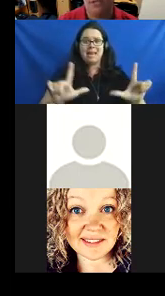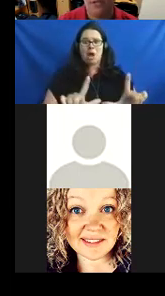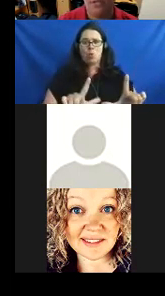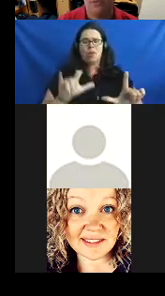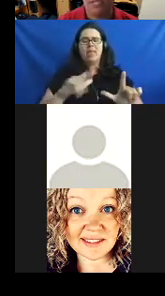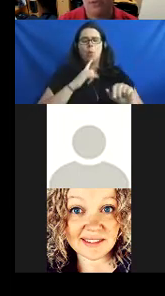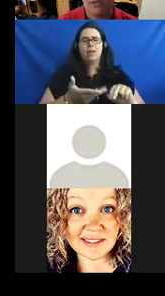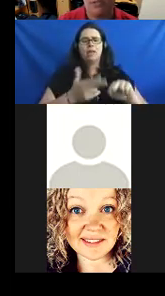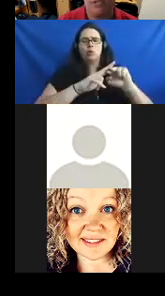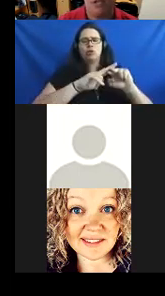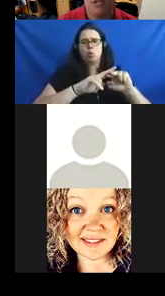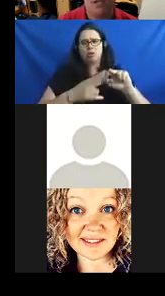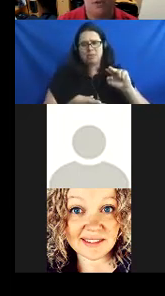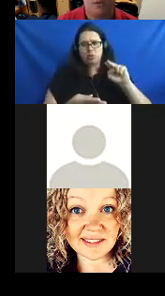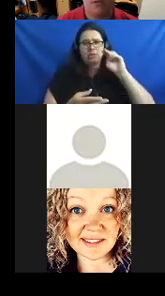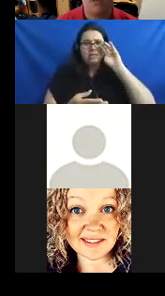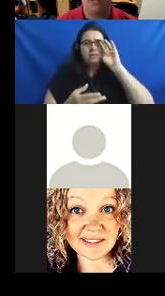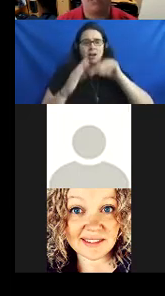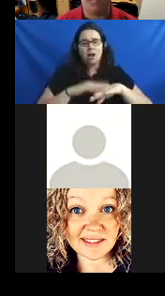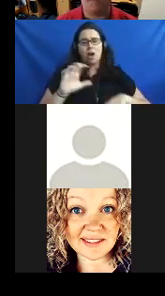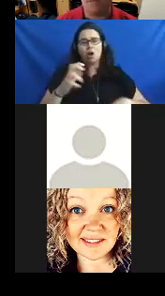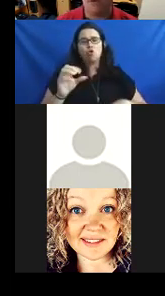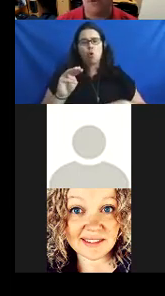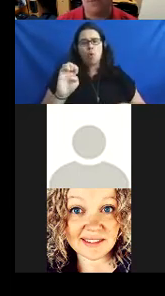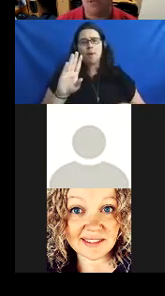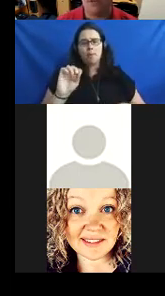INCREASE OR DECREASE ON A CHROME BOOK. WE CAN MAKE IT BIGGER AND SMALLER.